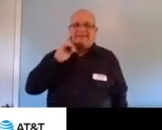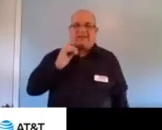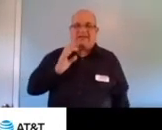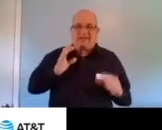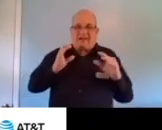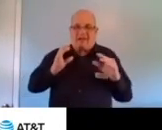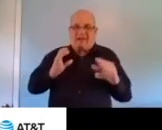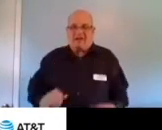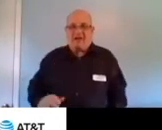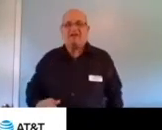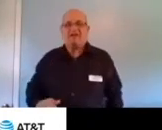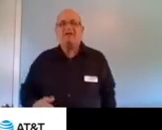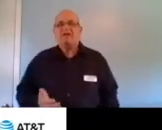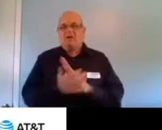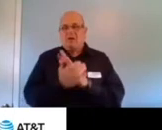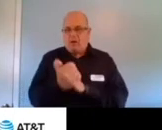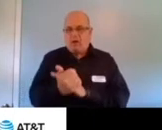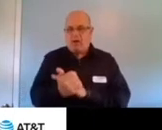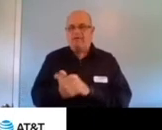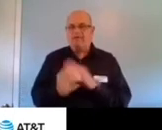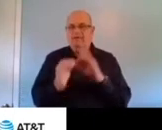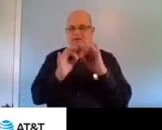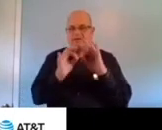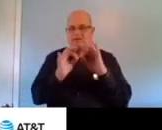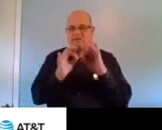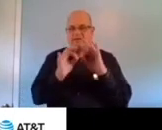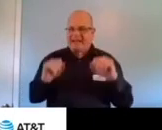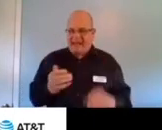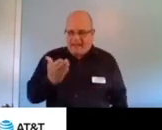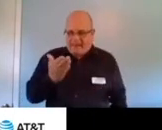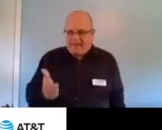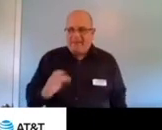the qualified sign language interpreter can be at the office with the healthcare provider